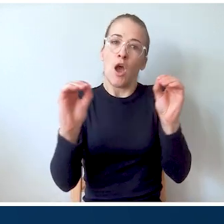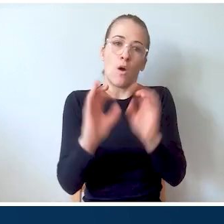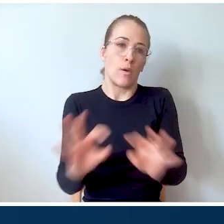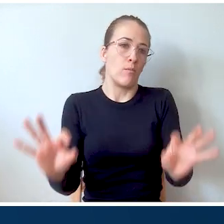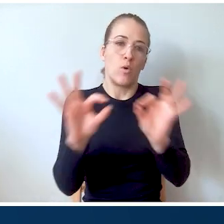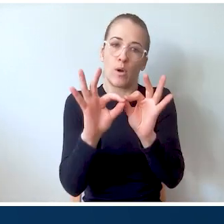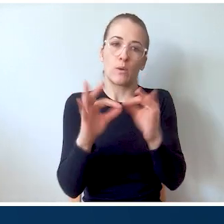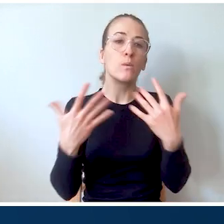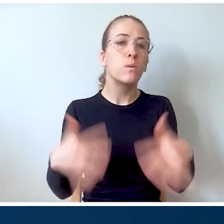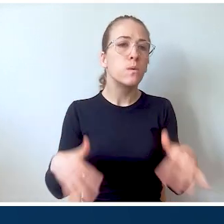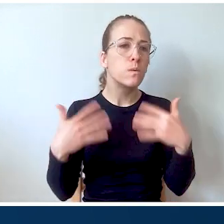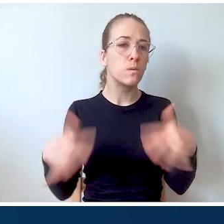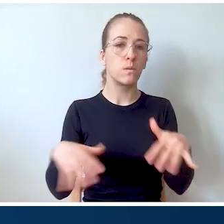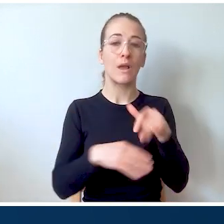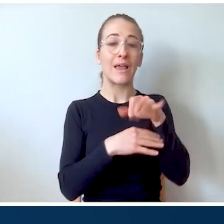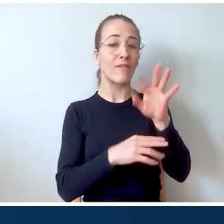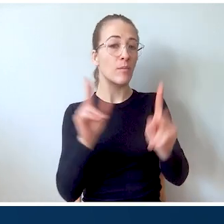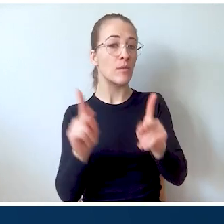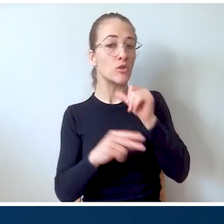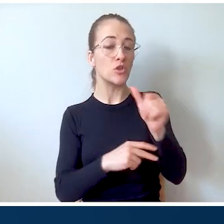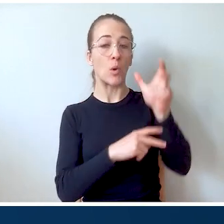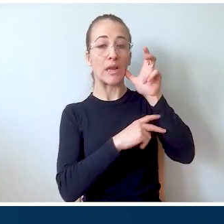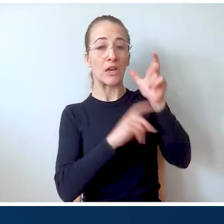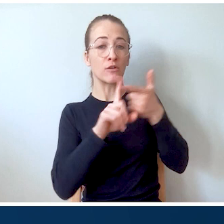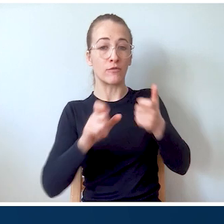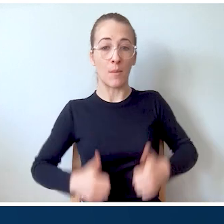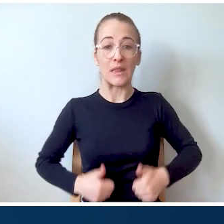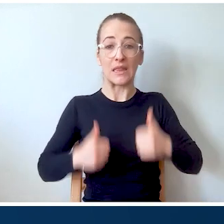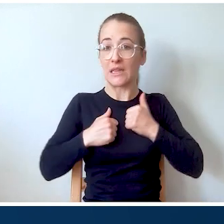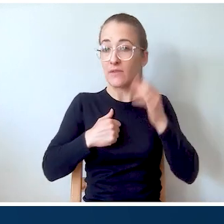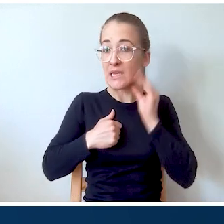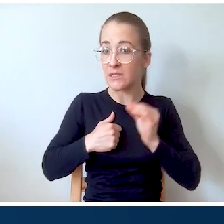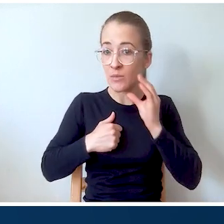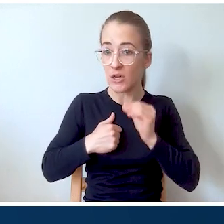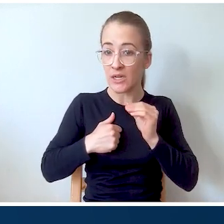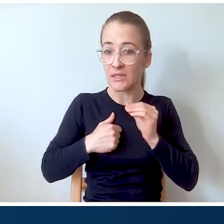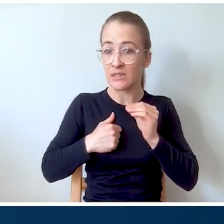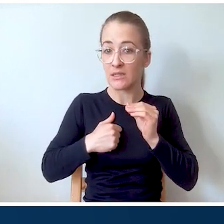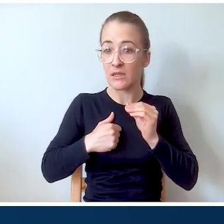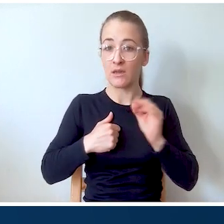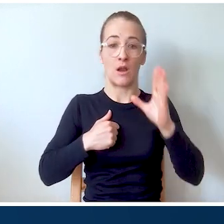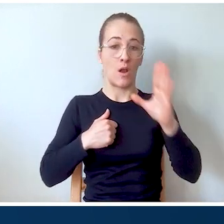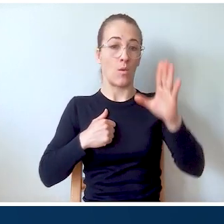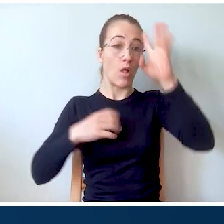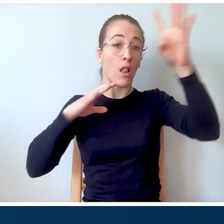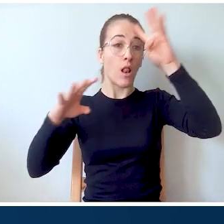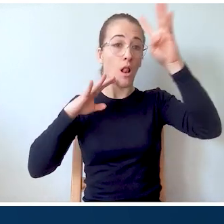So if people don't hear from lived experience, they're going to make up their own reality